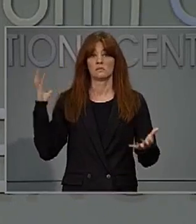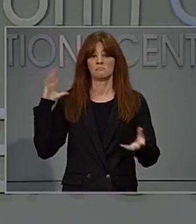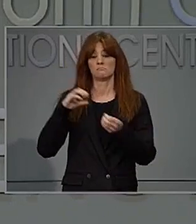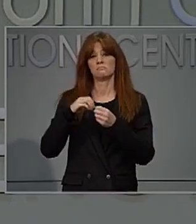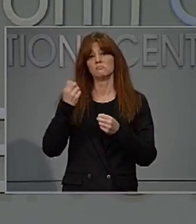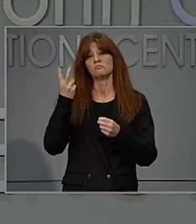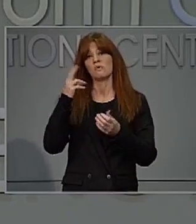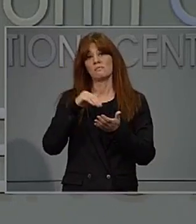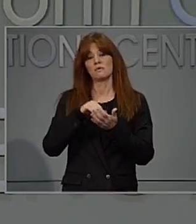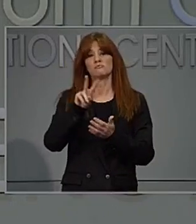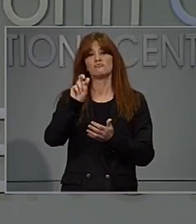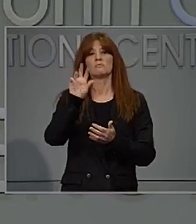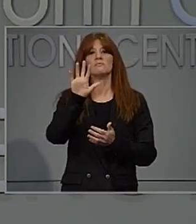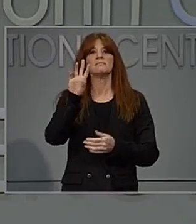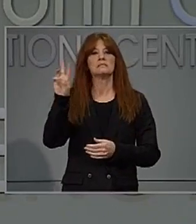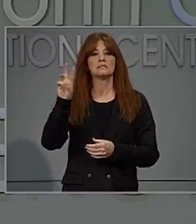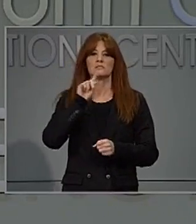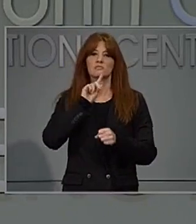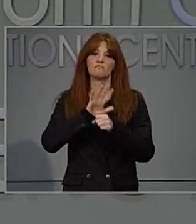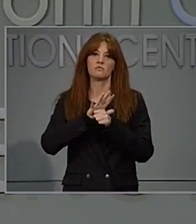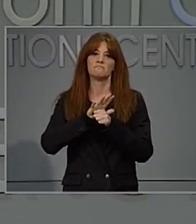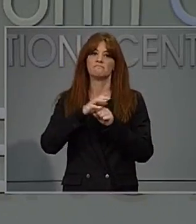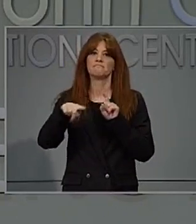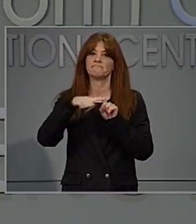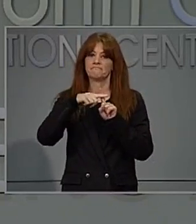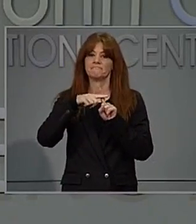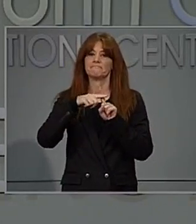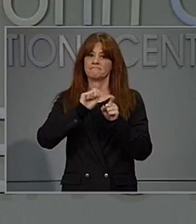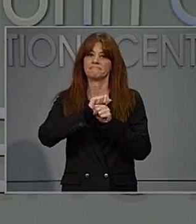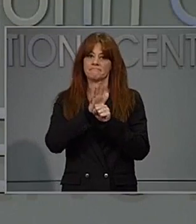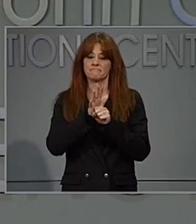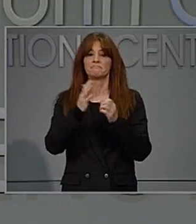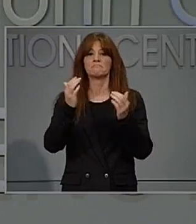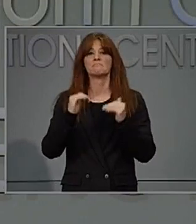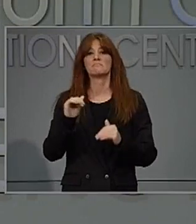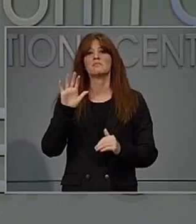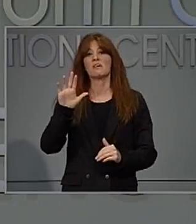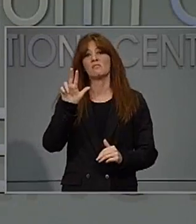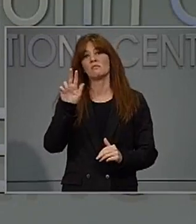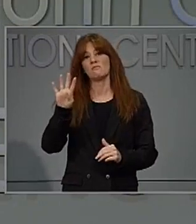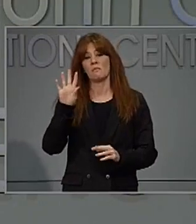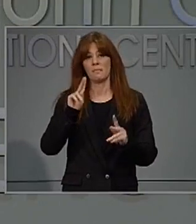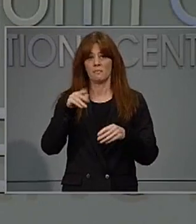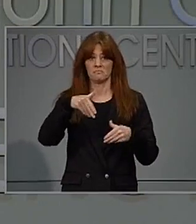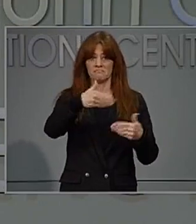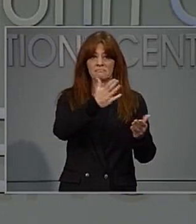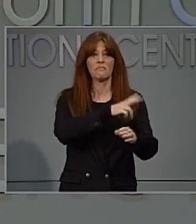A STREAM IS BEING PROVIDED FORCE SIGN LANGUAGE.